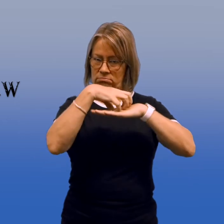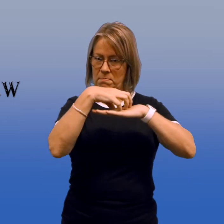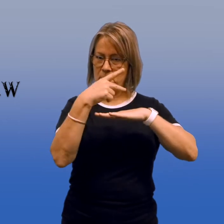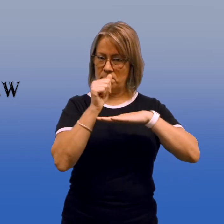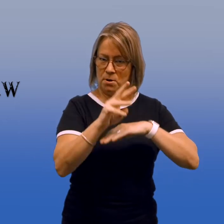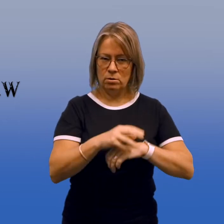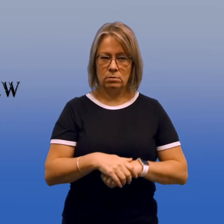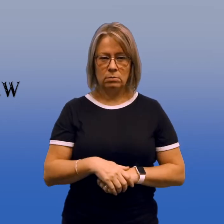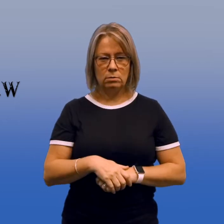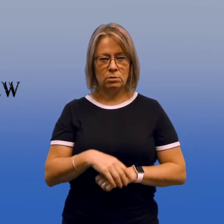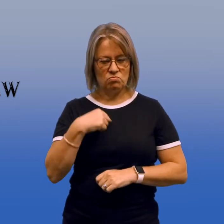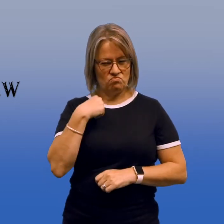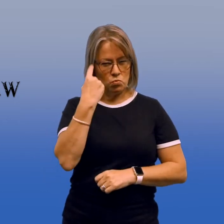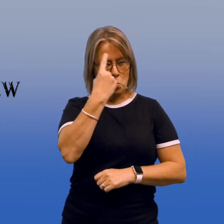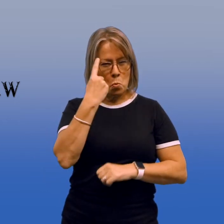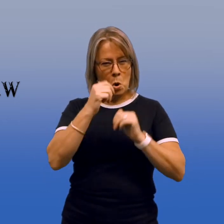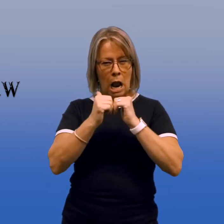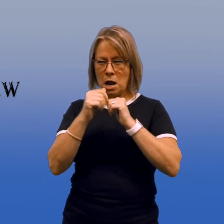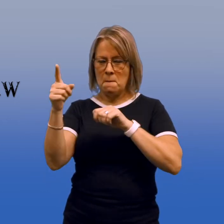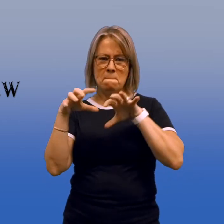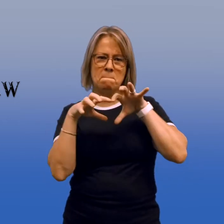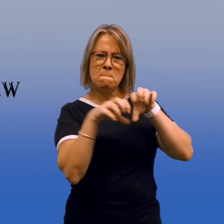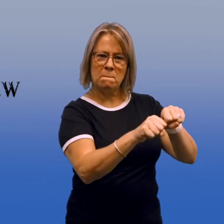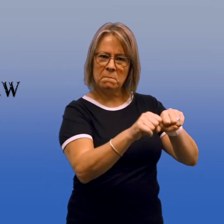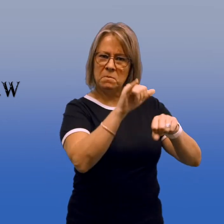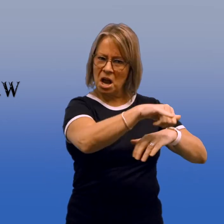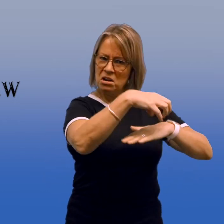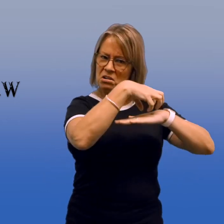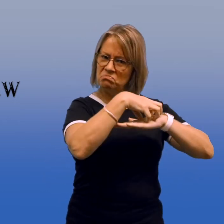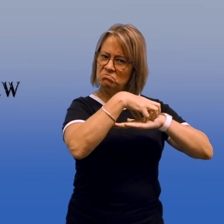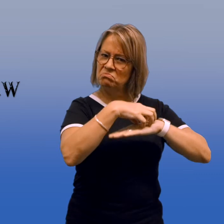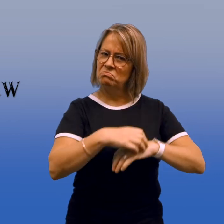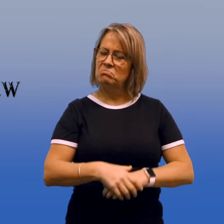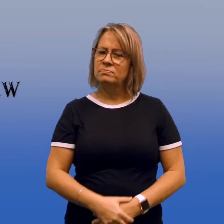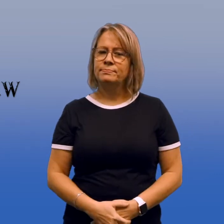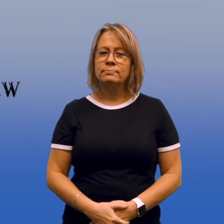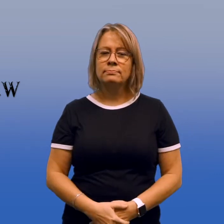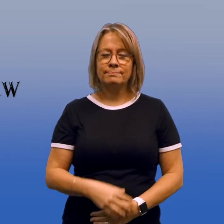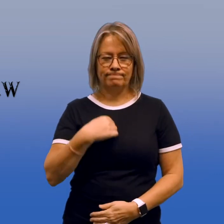He was the second owner of the paw. I wonder how he became the new owner.